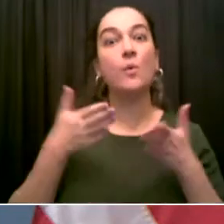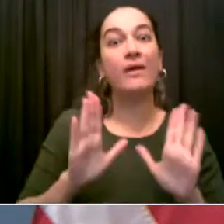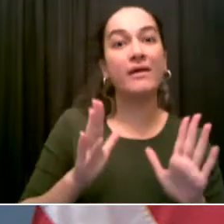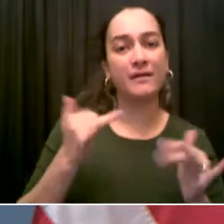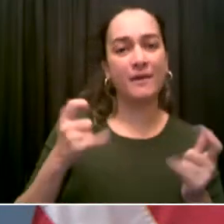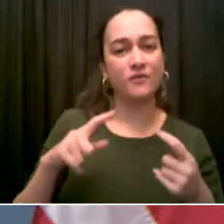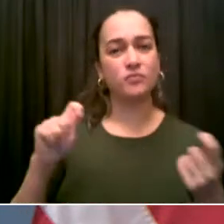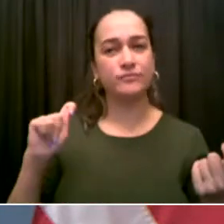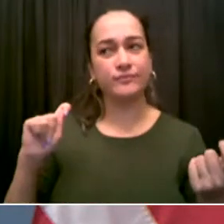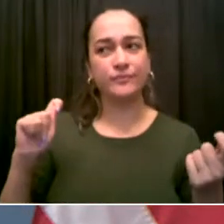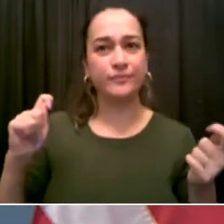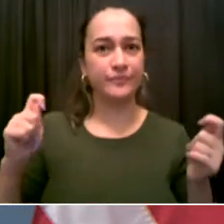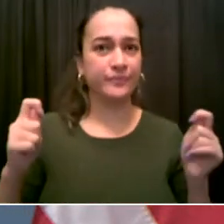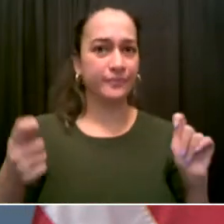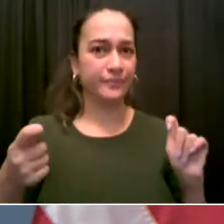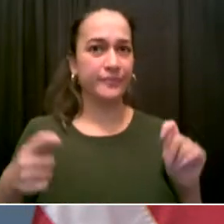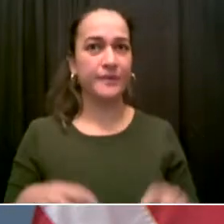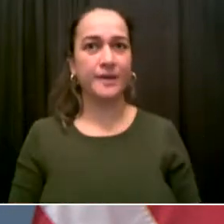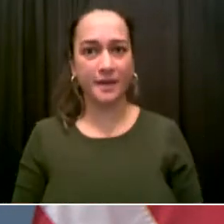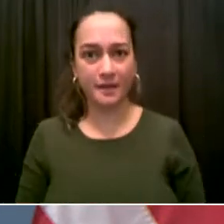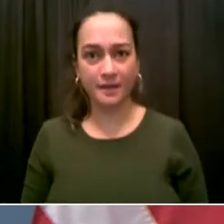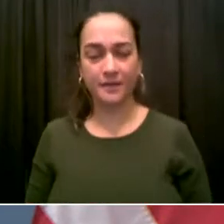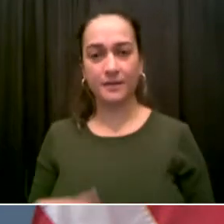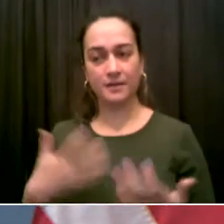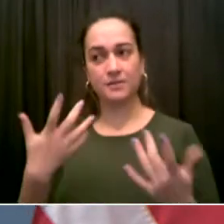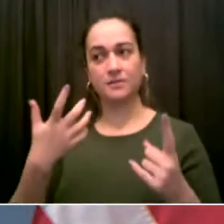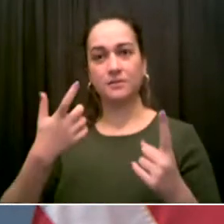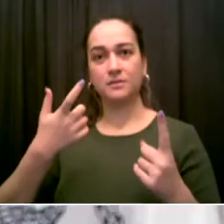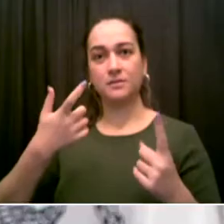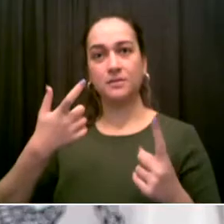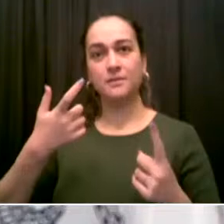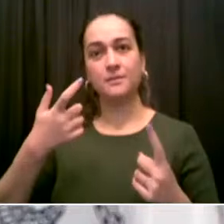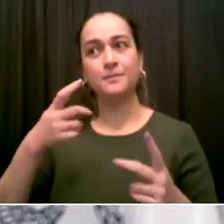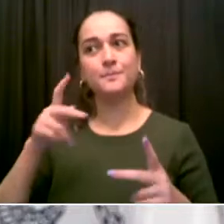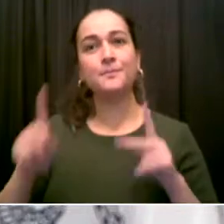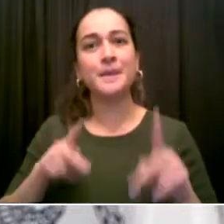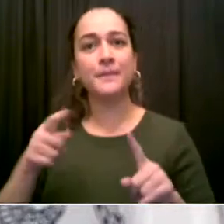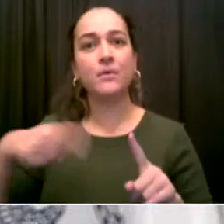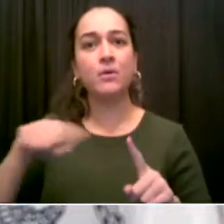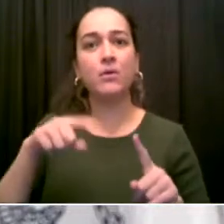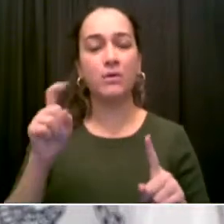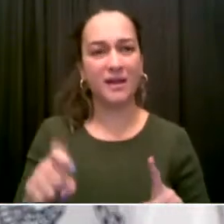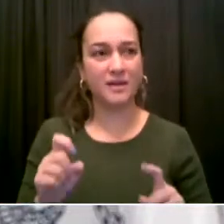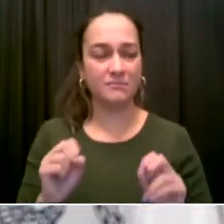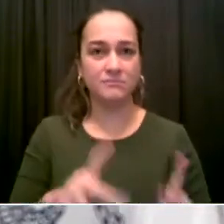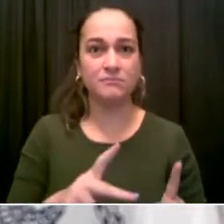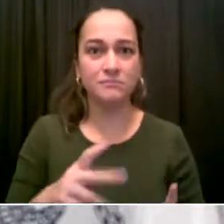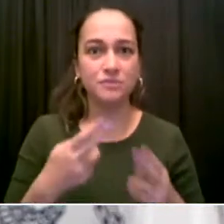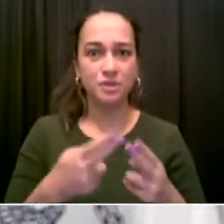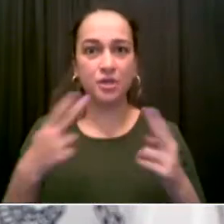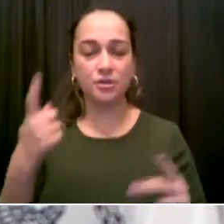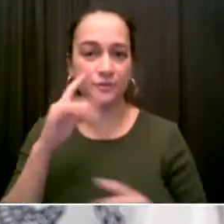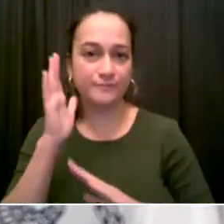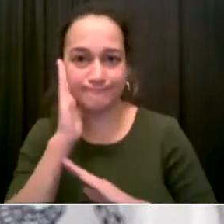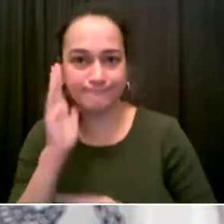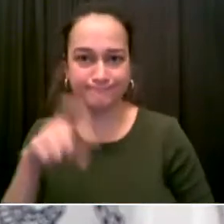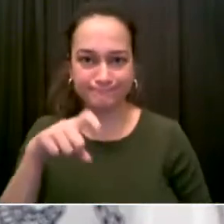DIFFERENT CHALLENGES AND APPROACHES. OBVIOUSLY, NO MATTER WHICH CHALLENGE YOU ARE EXPERIENCING, OUY NEED PERMANENT HOUSING. BUT IT DEPENDS